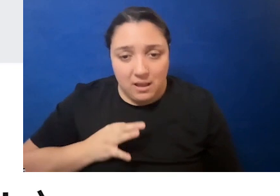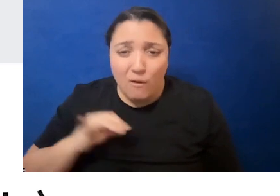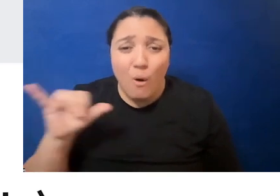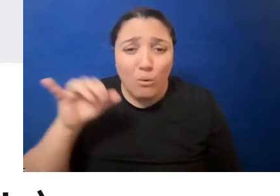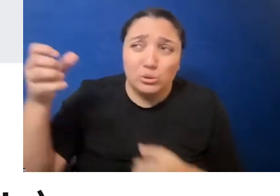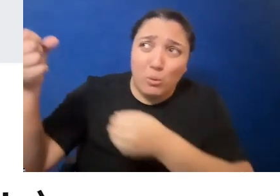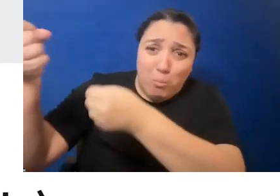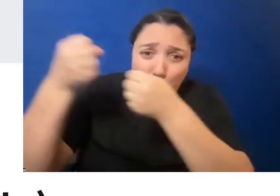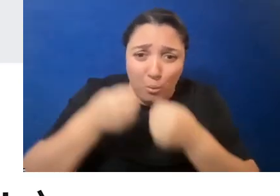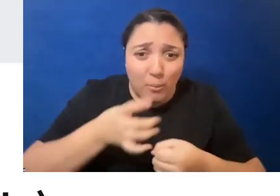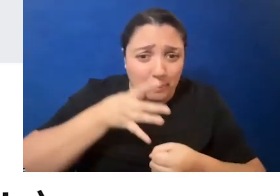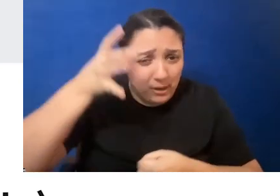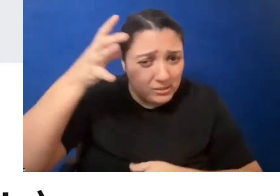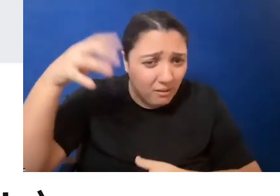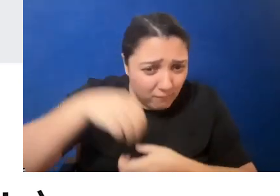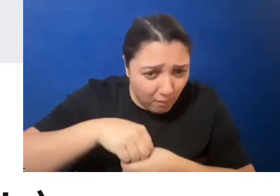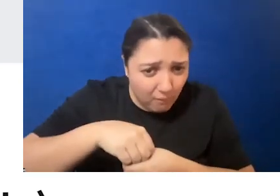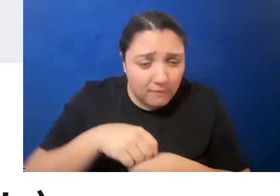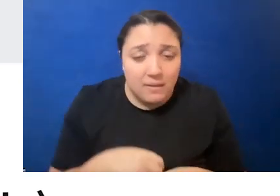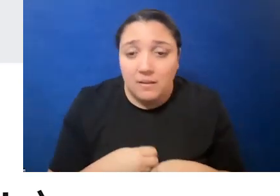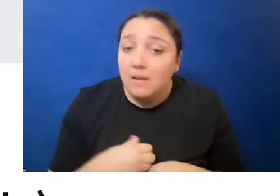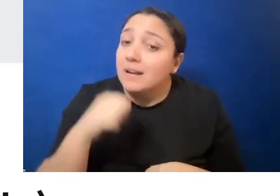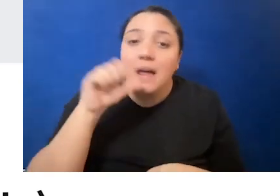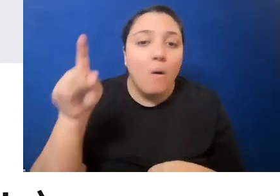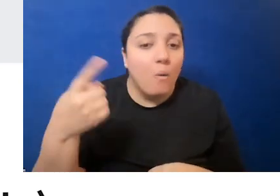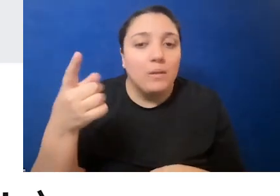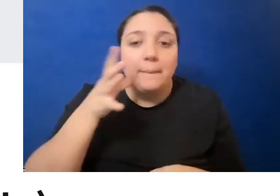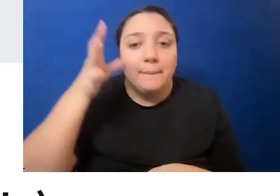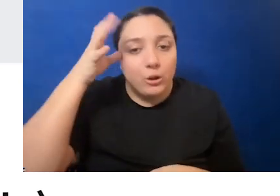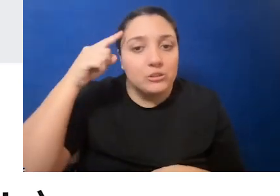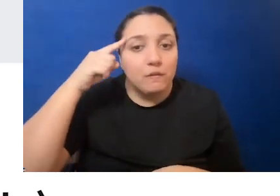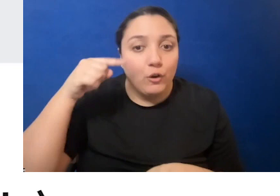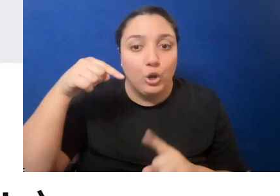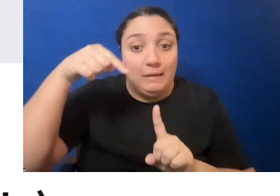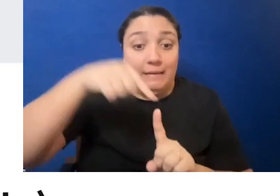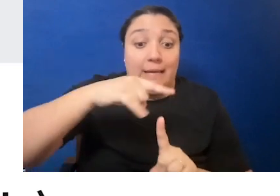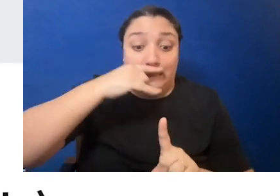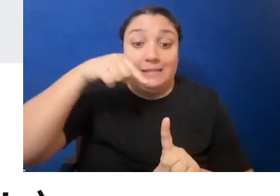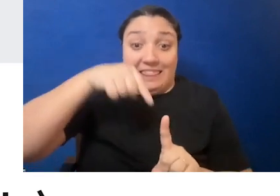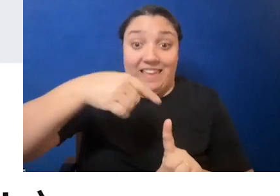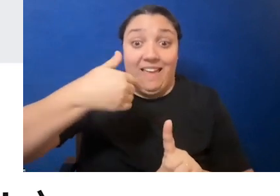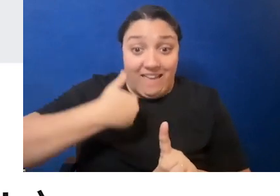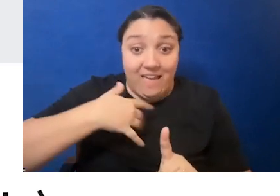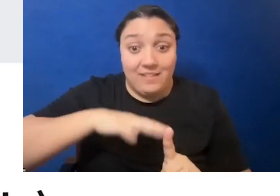LOOK THE WAY YOU THINK IT LOOKS. SO HAVING THE CONVERSATIONS WITH KIDS AND STAFF AND PARENTS, AND